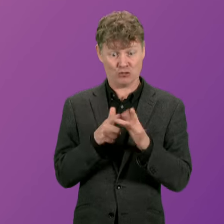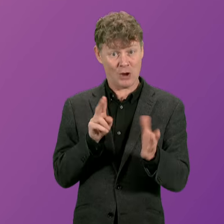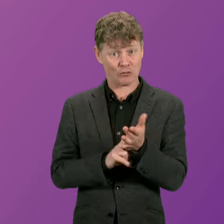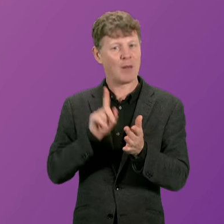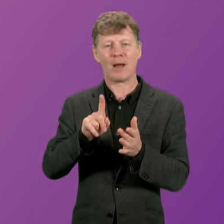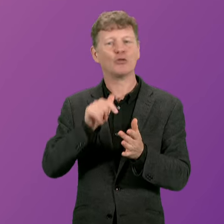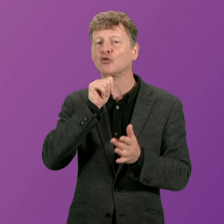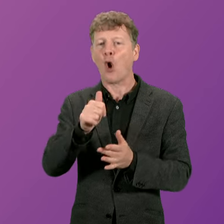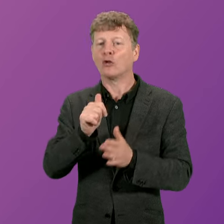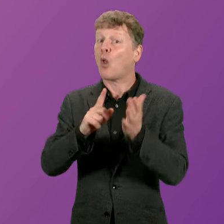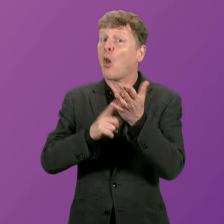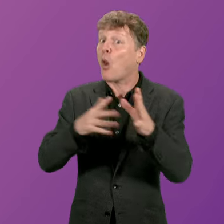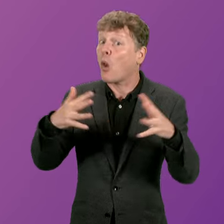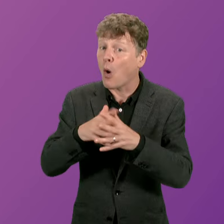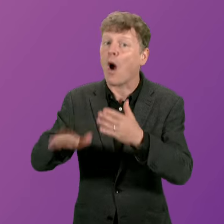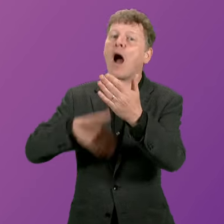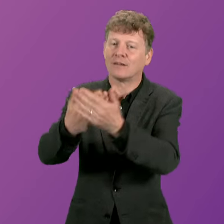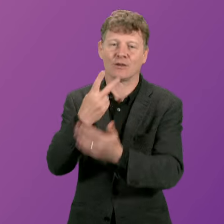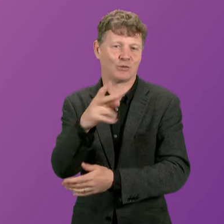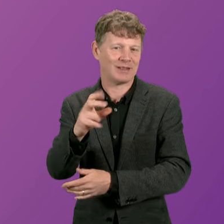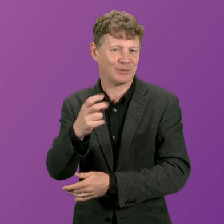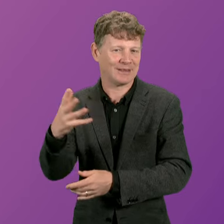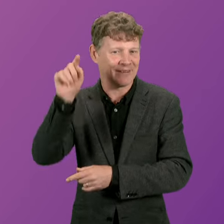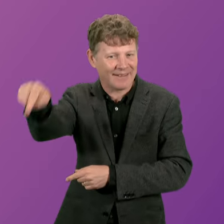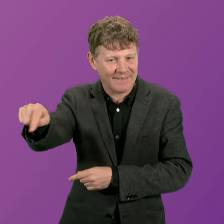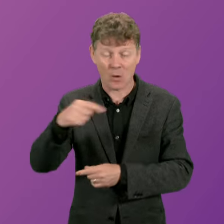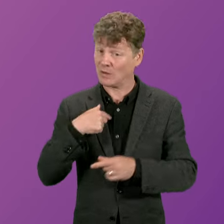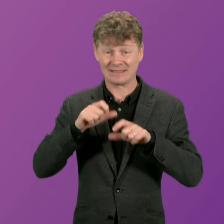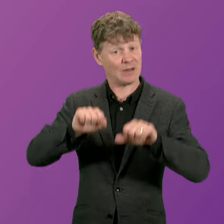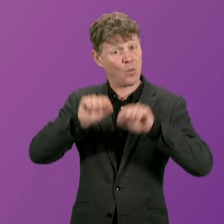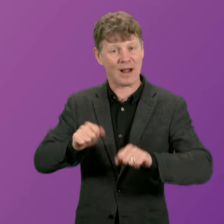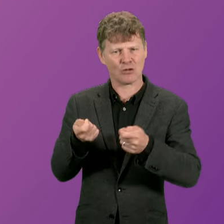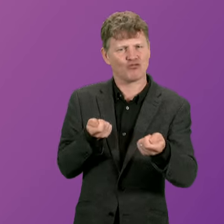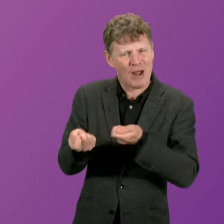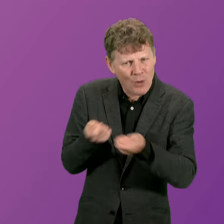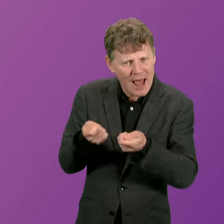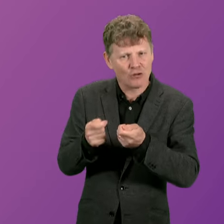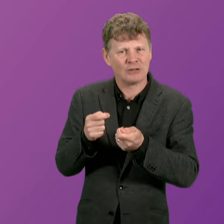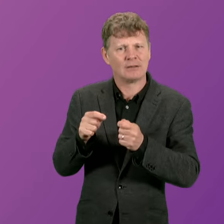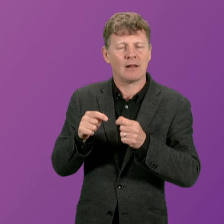March 2025; and we are still waiting for regulations on licensing and inspection,